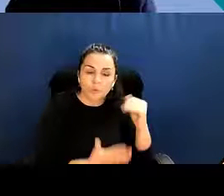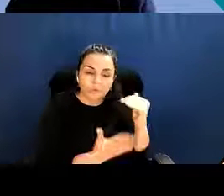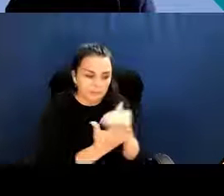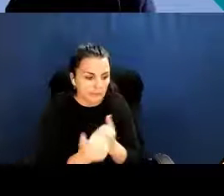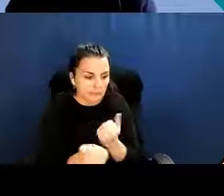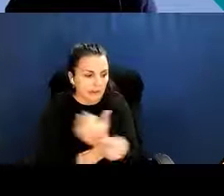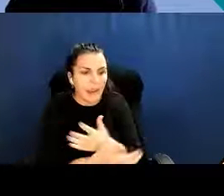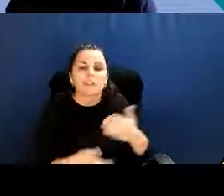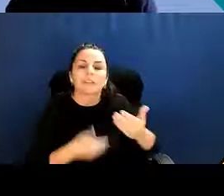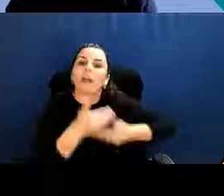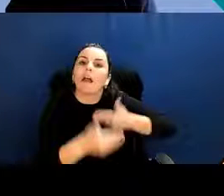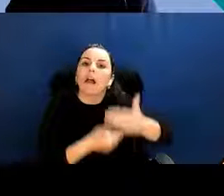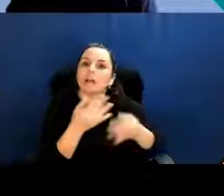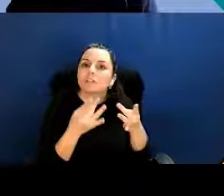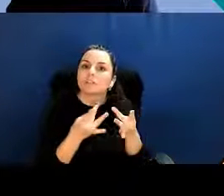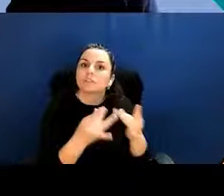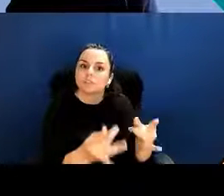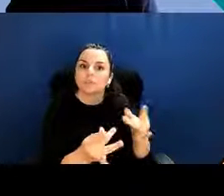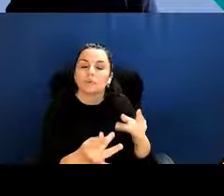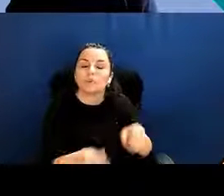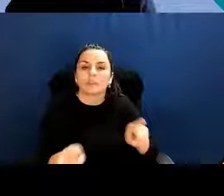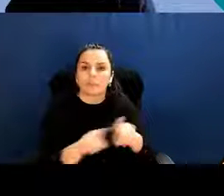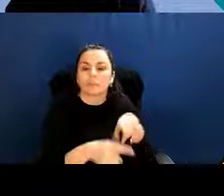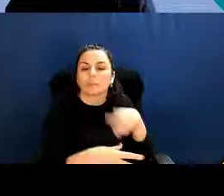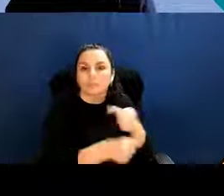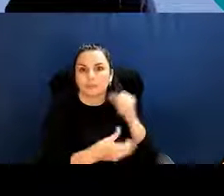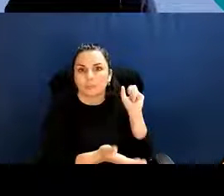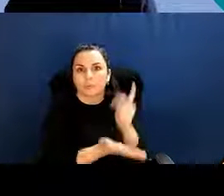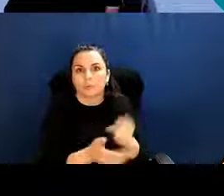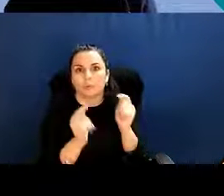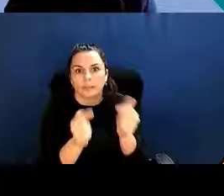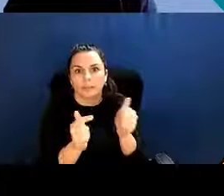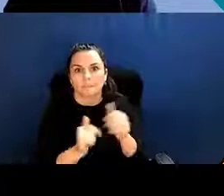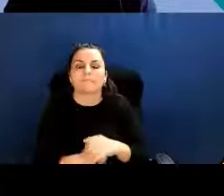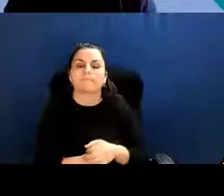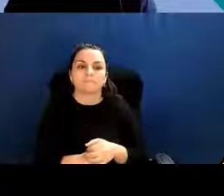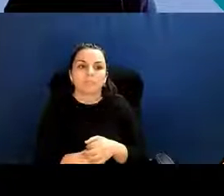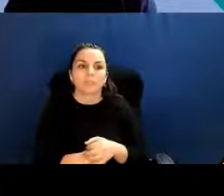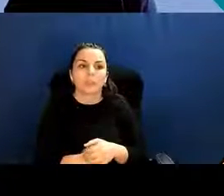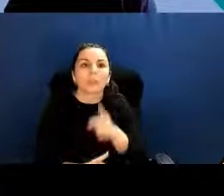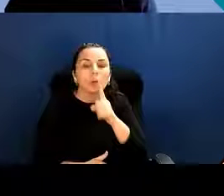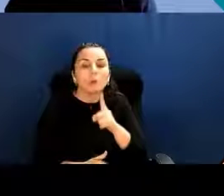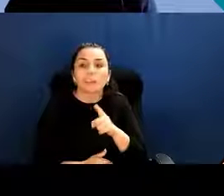and allow for your project to receive approval. What I really want you to take away from all of this